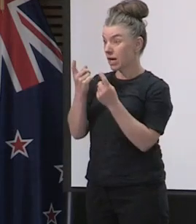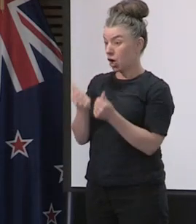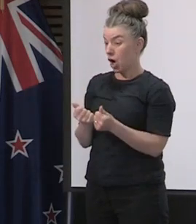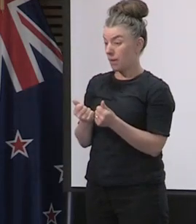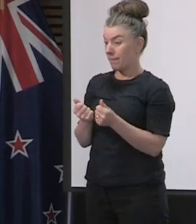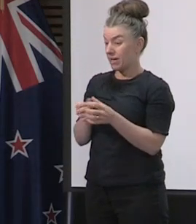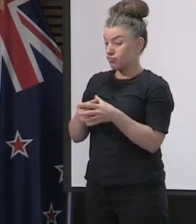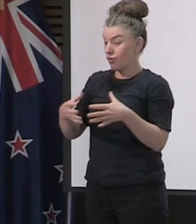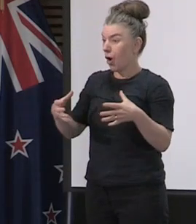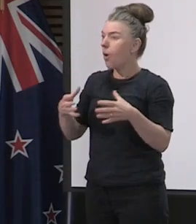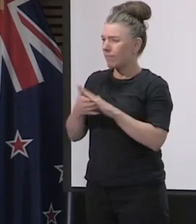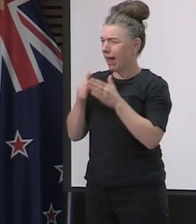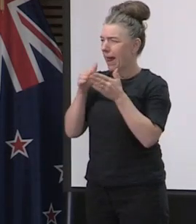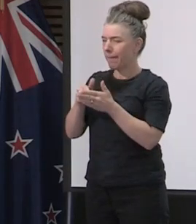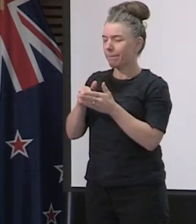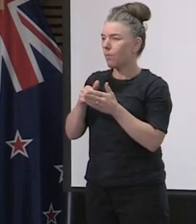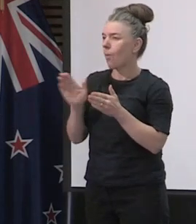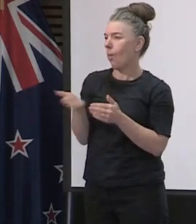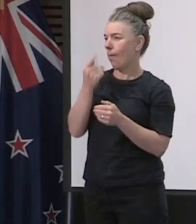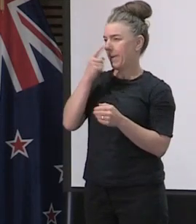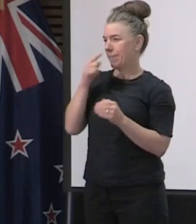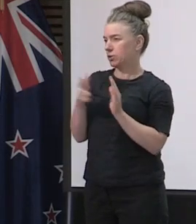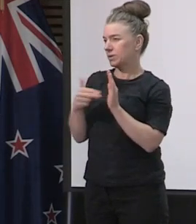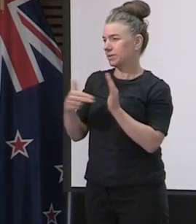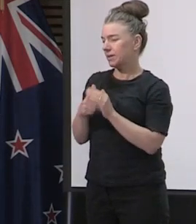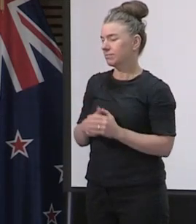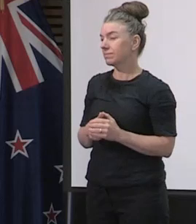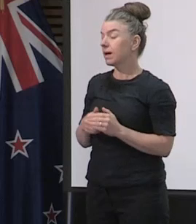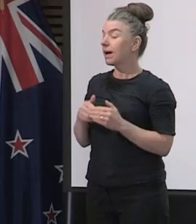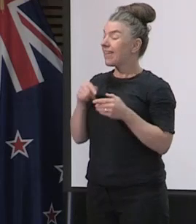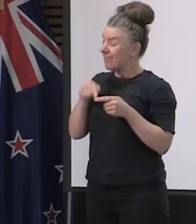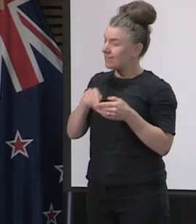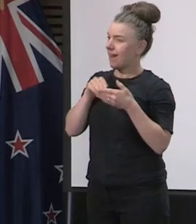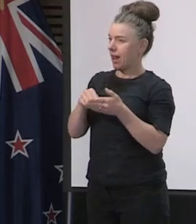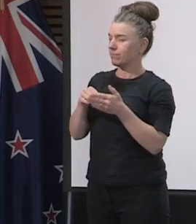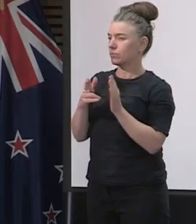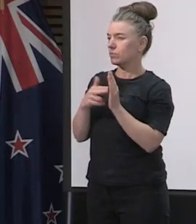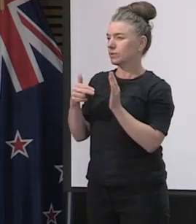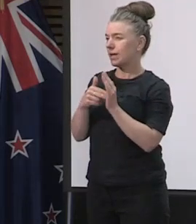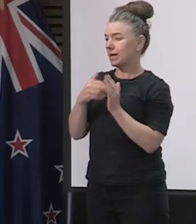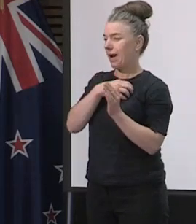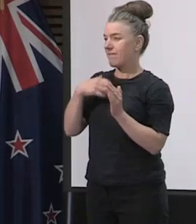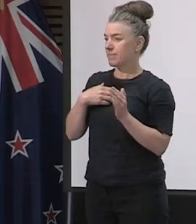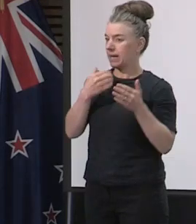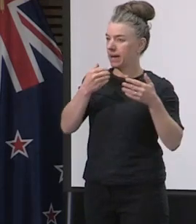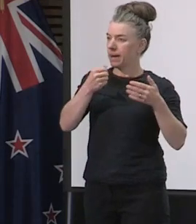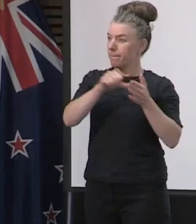the rising tide lifts all boats, a growing economy has the ability to support us all